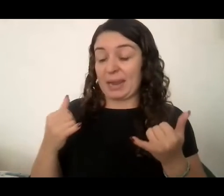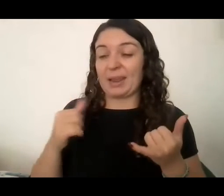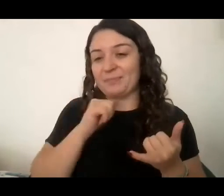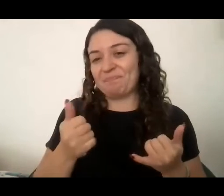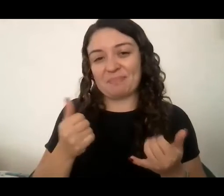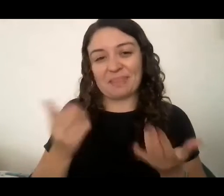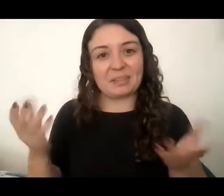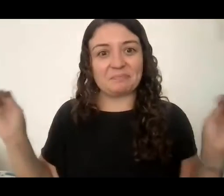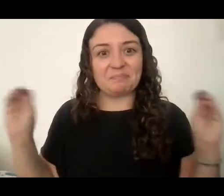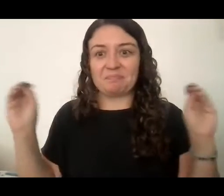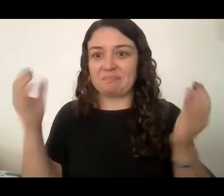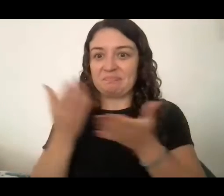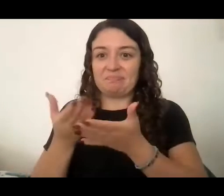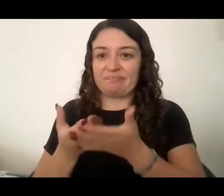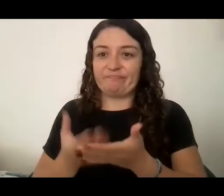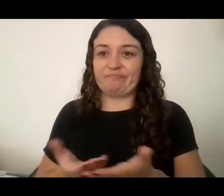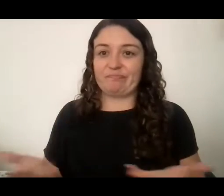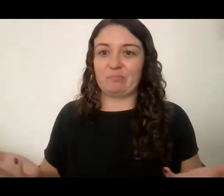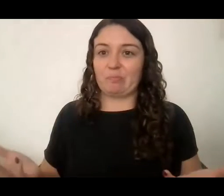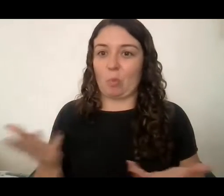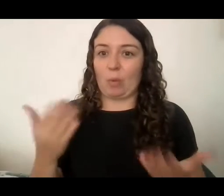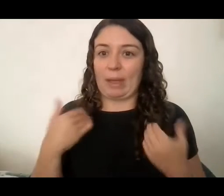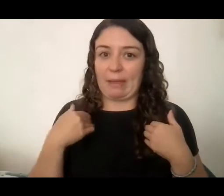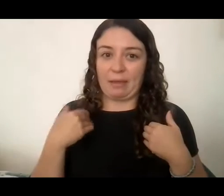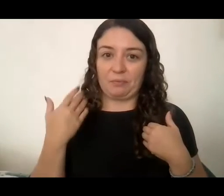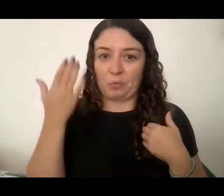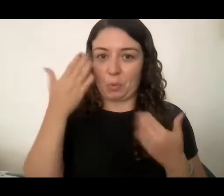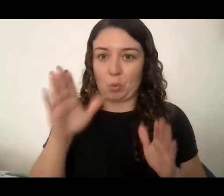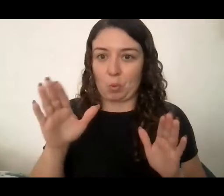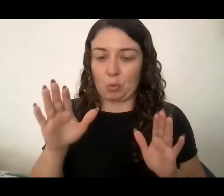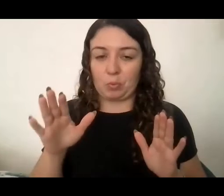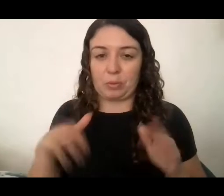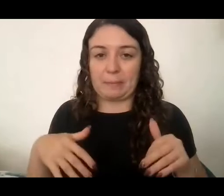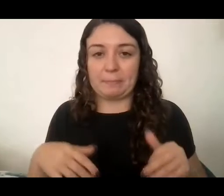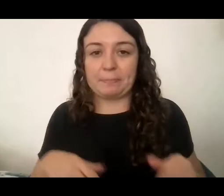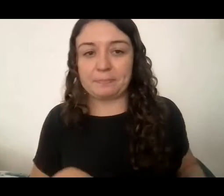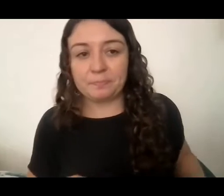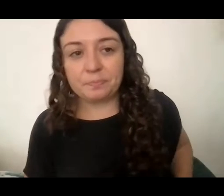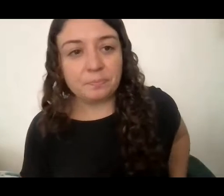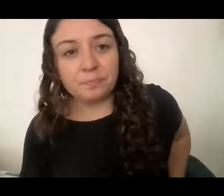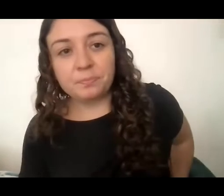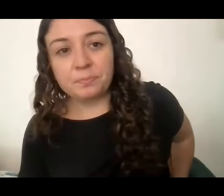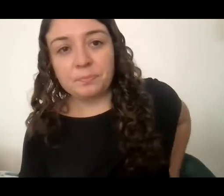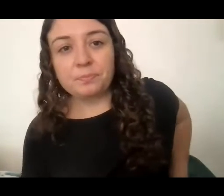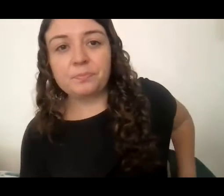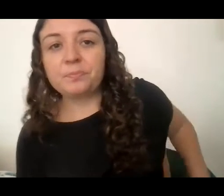they don't really know what it's going to be. So generally, they wait and they say, okay, well,